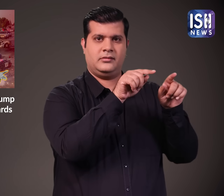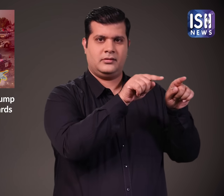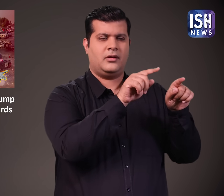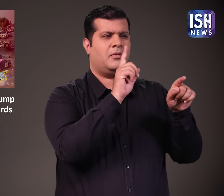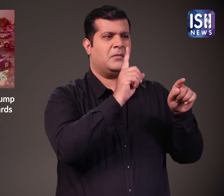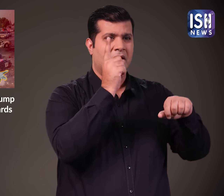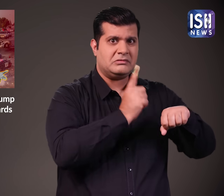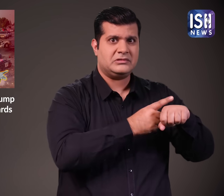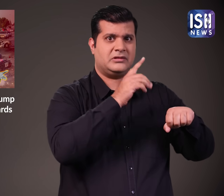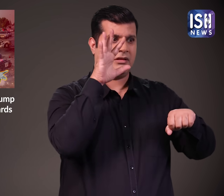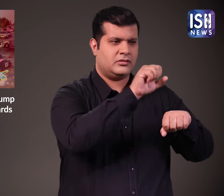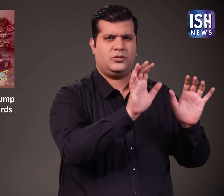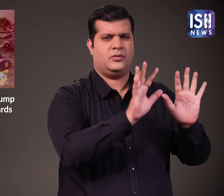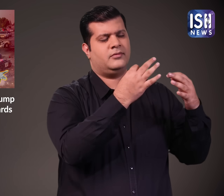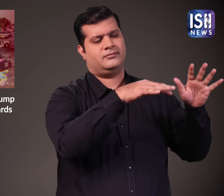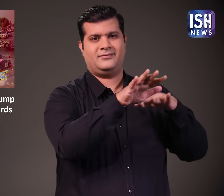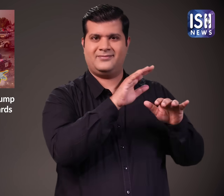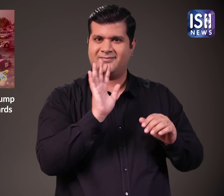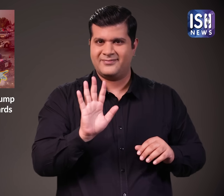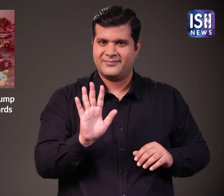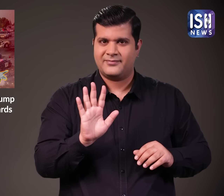They aren't hunt or killed there.